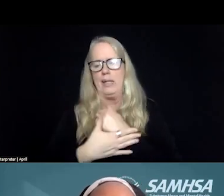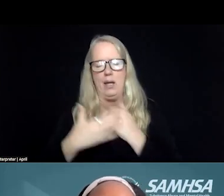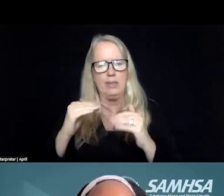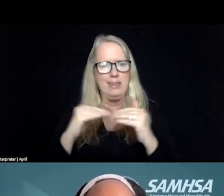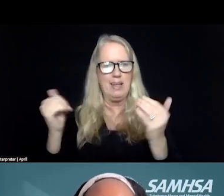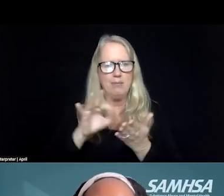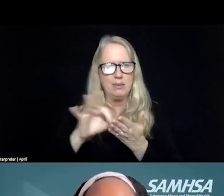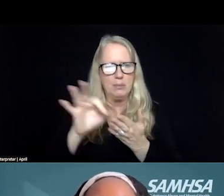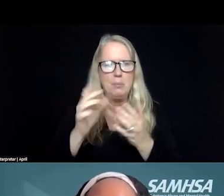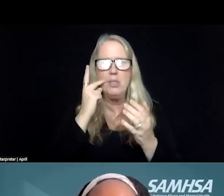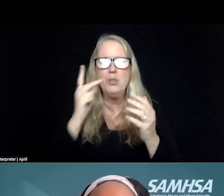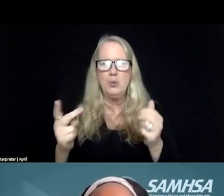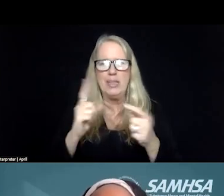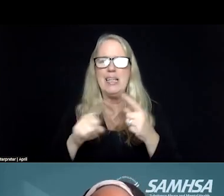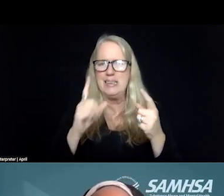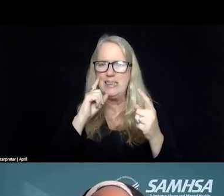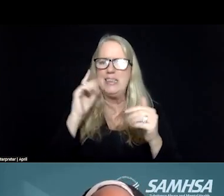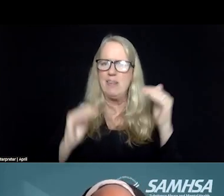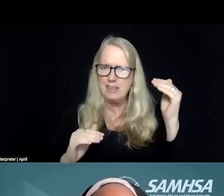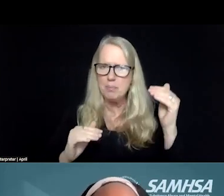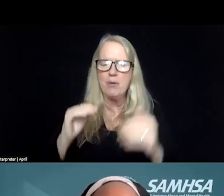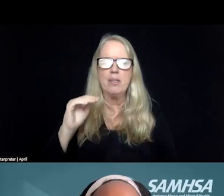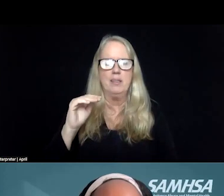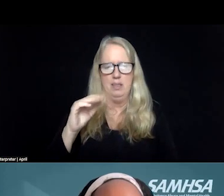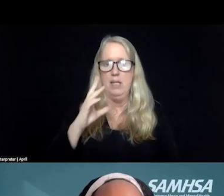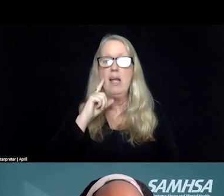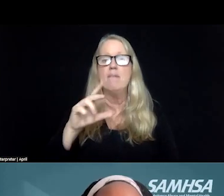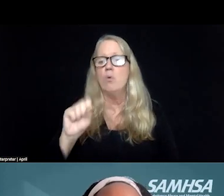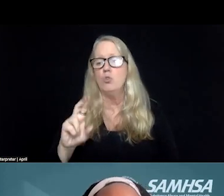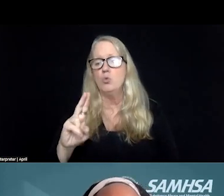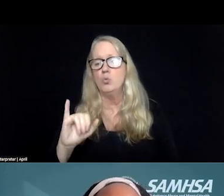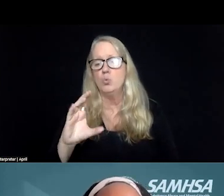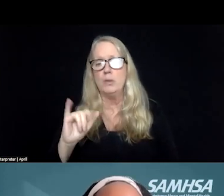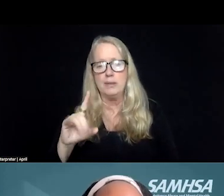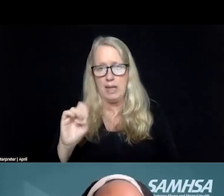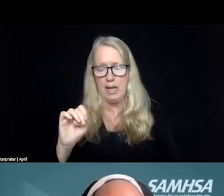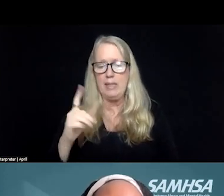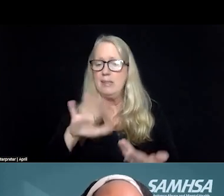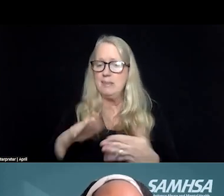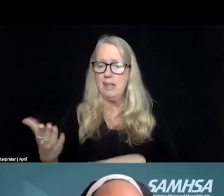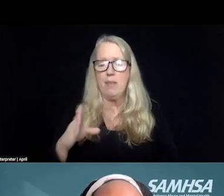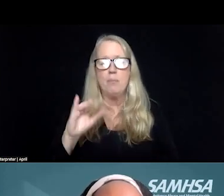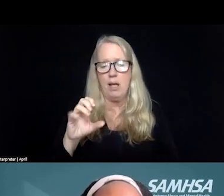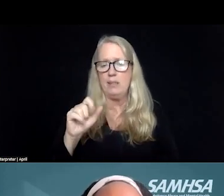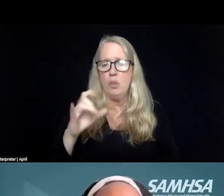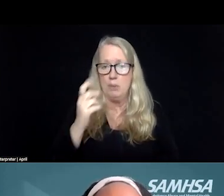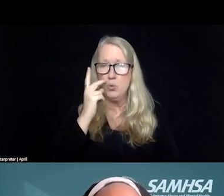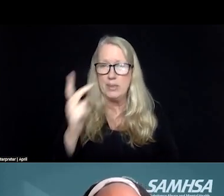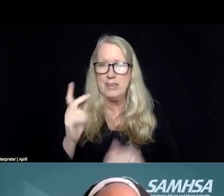DISPARITIES, ESPECIALLY IN SUICIDE, DEATH BY SUICIDE -- YOU CAN SEE DISPARITY.